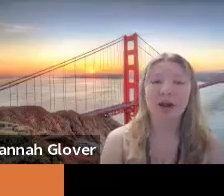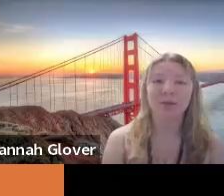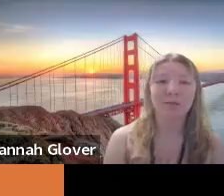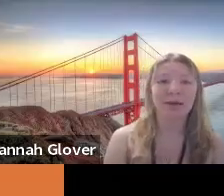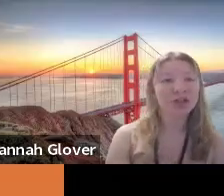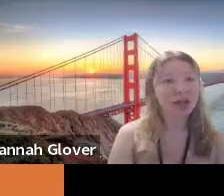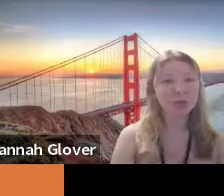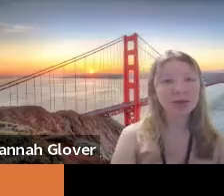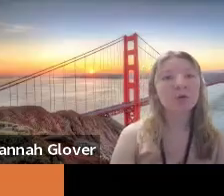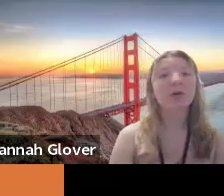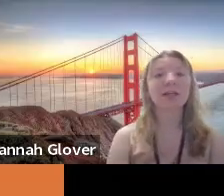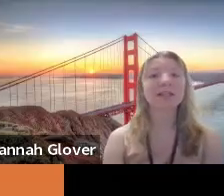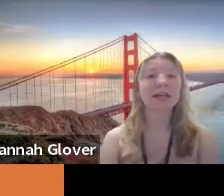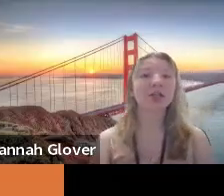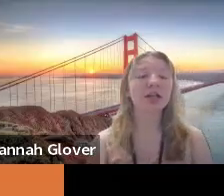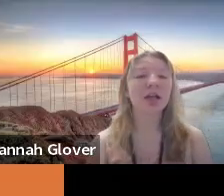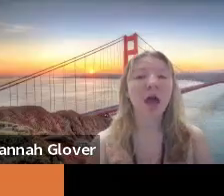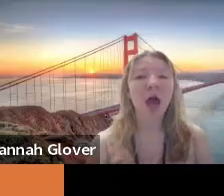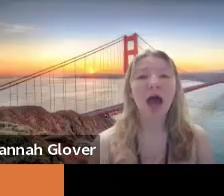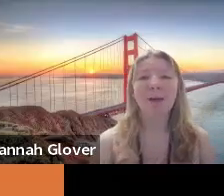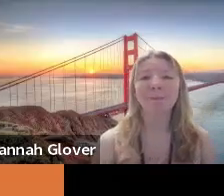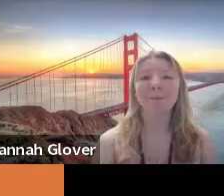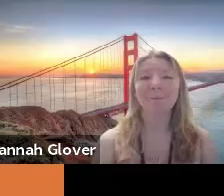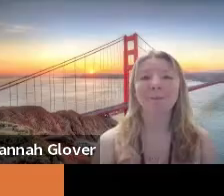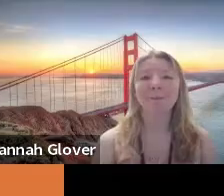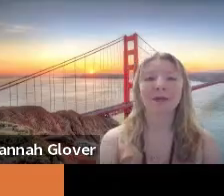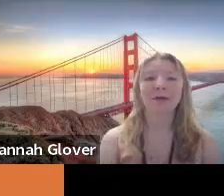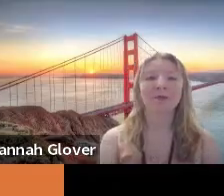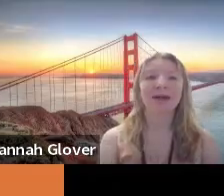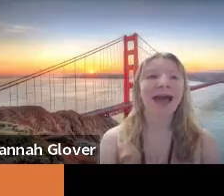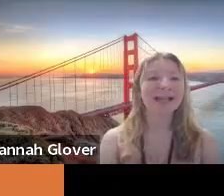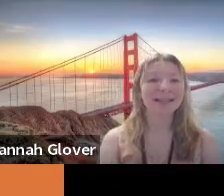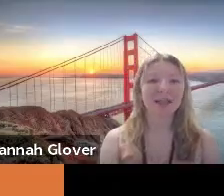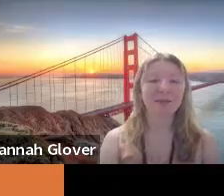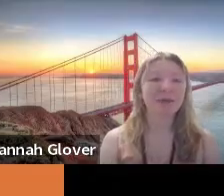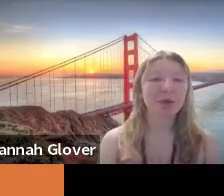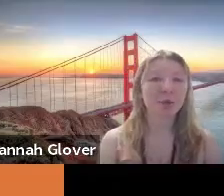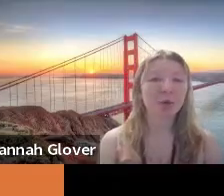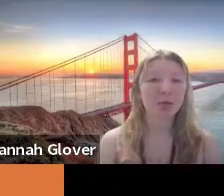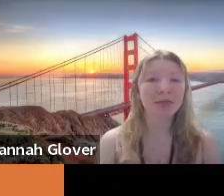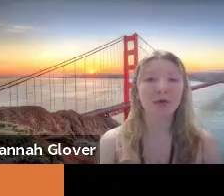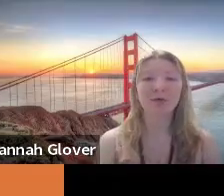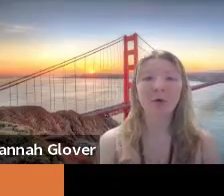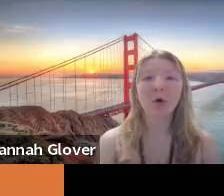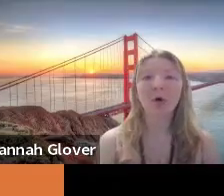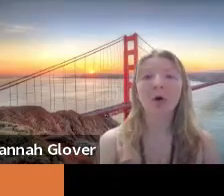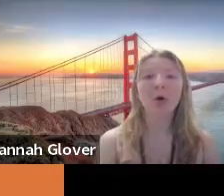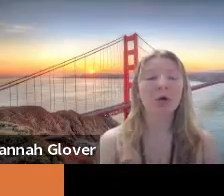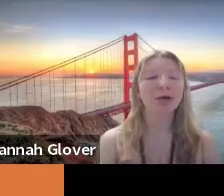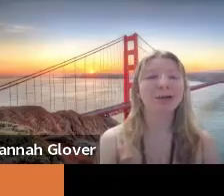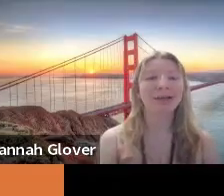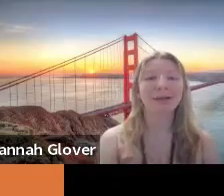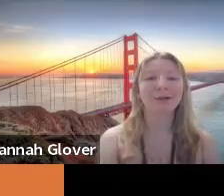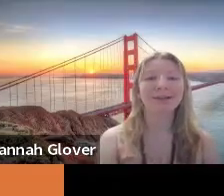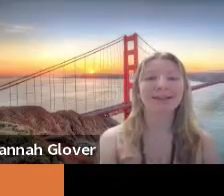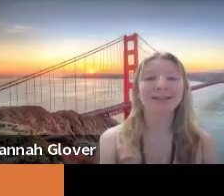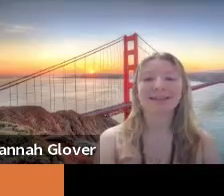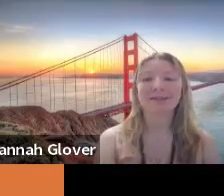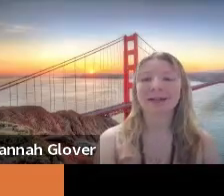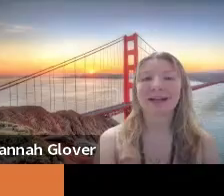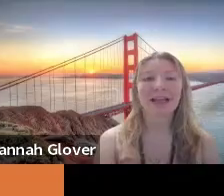in comparison to the people who have to navigate the system and have to exist within it. So I think the